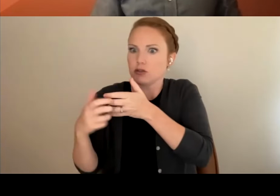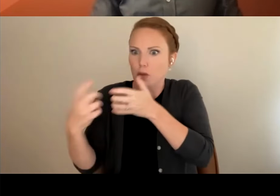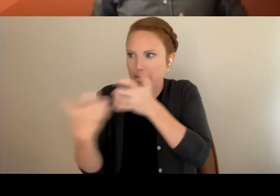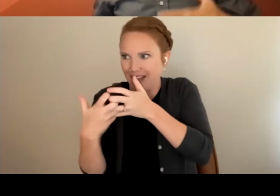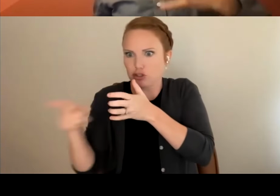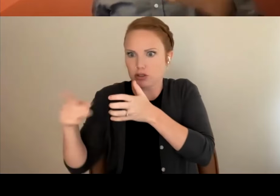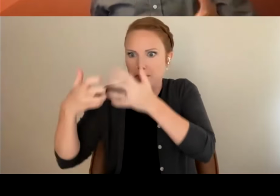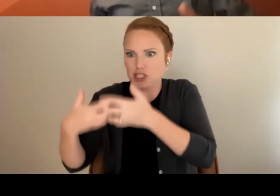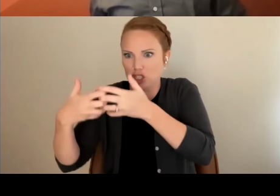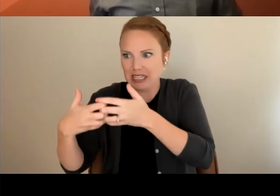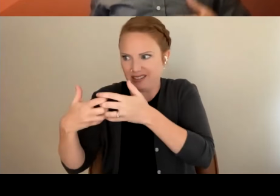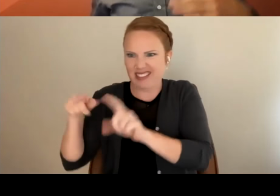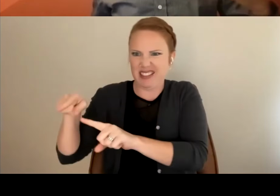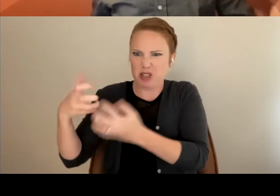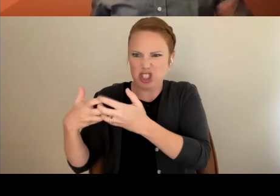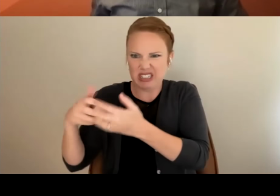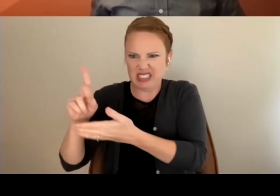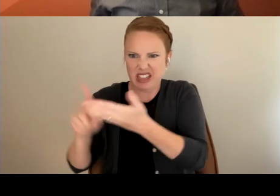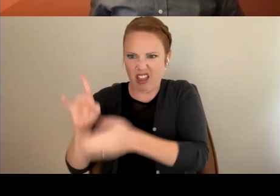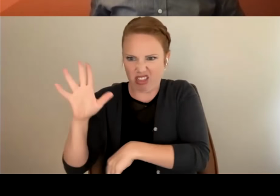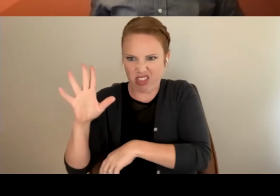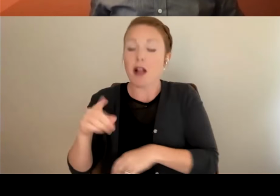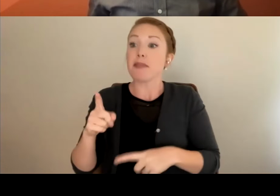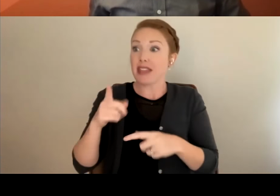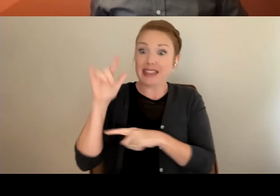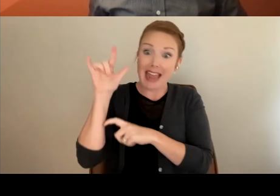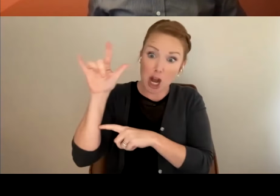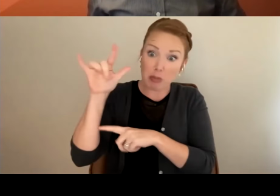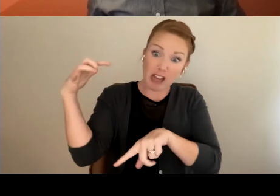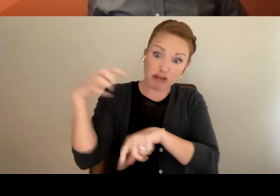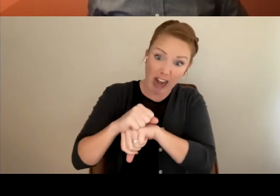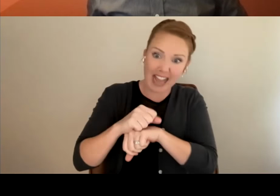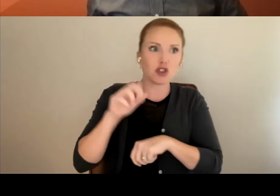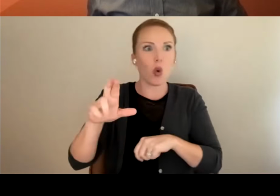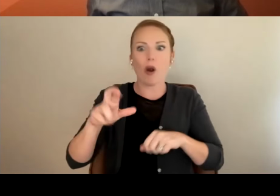And then after enough airplanes crash and submarines explode, folks learned that it's